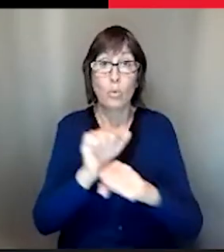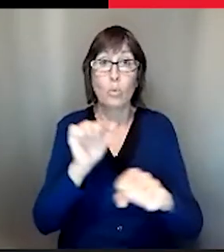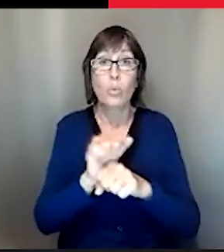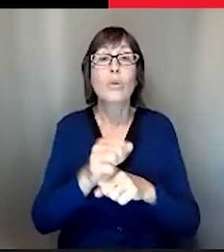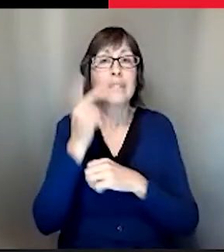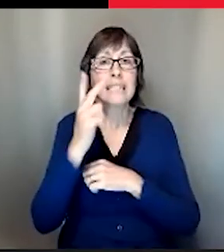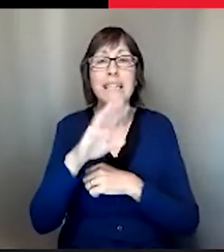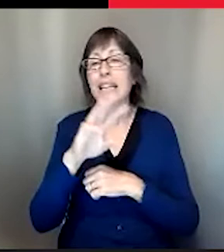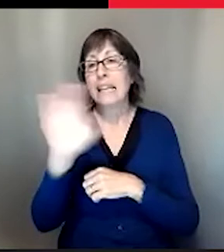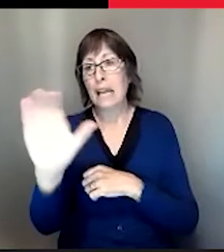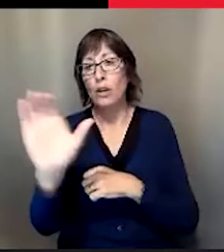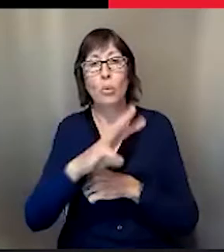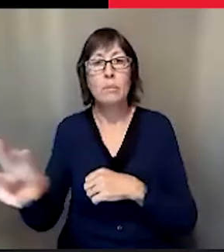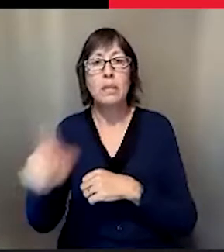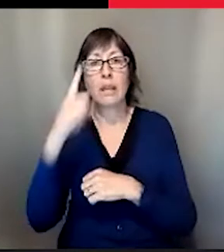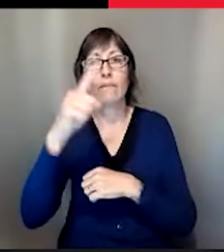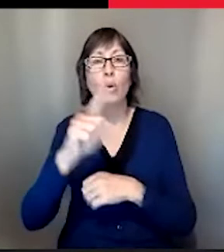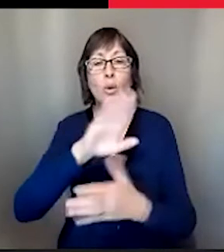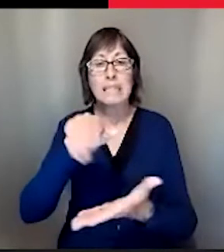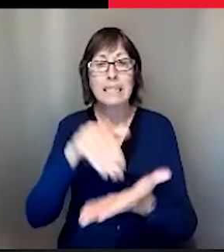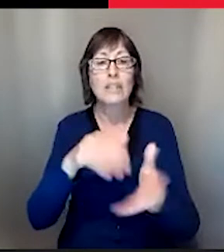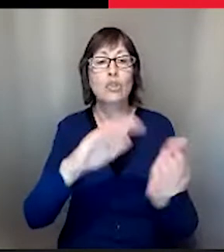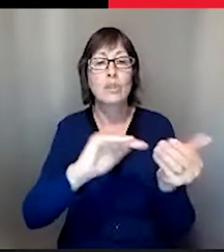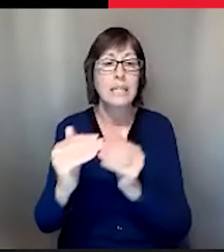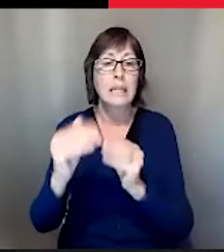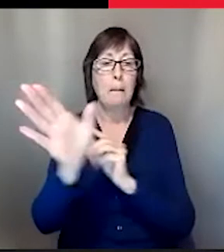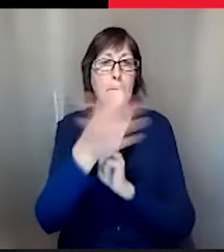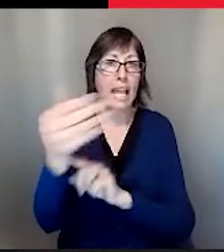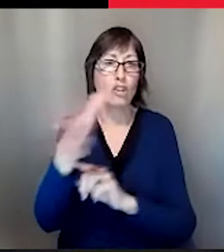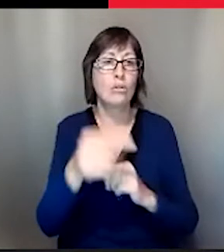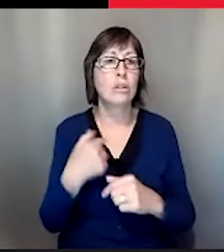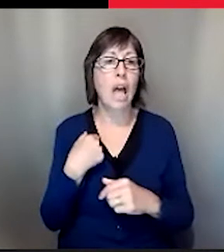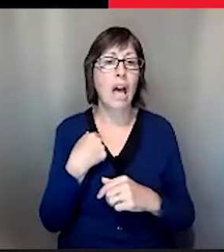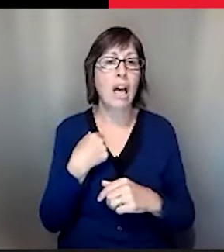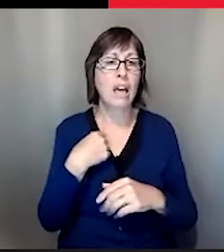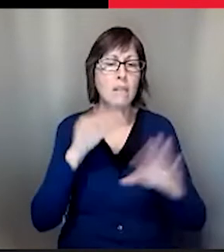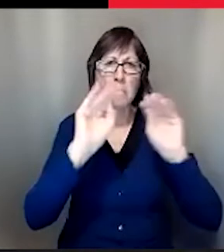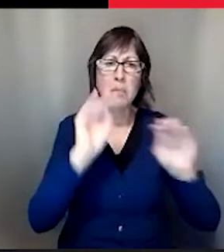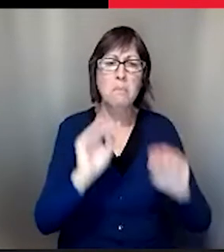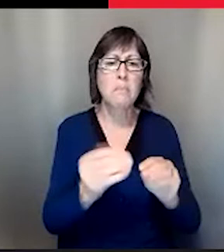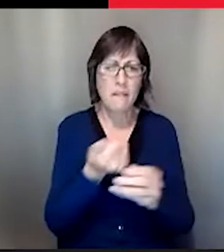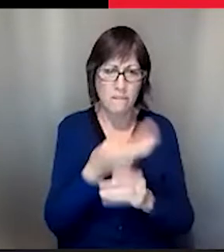This slide and the next have examples of previous banner designs that have been very successful